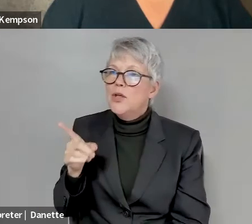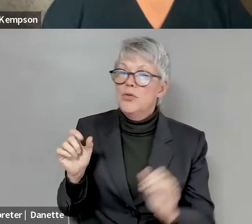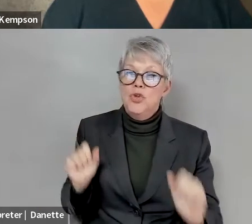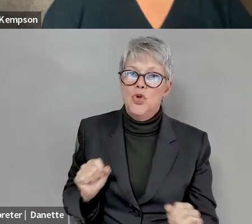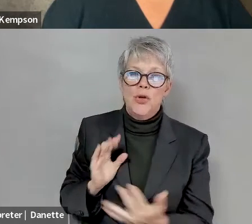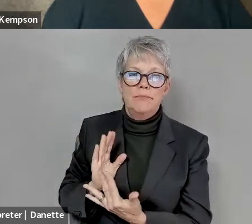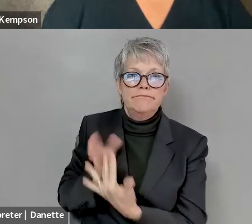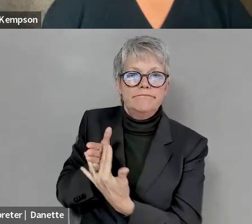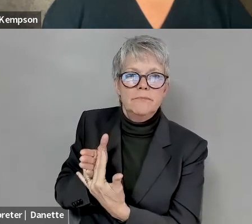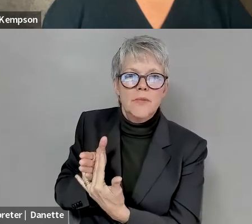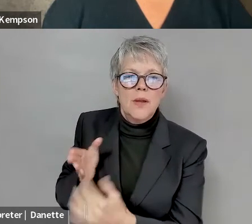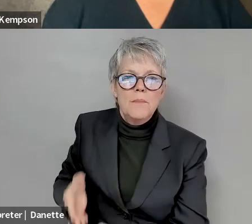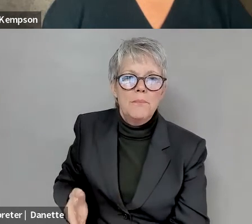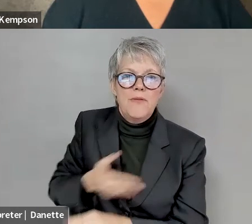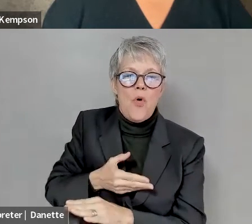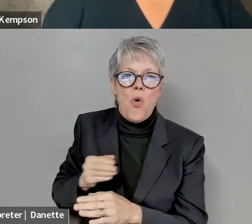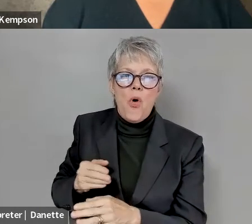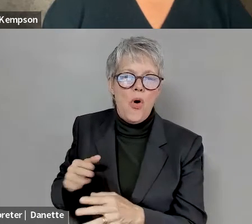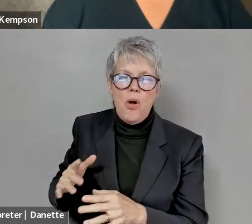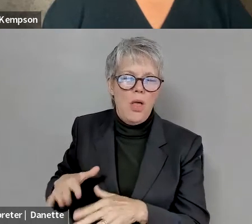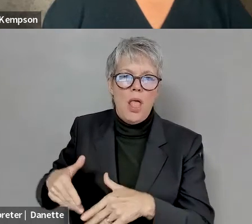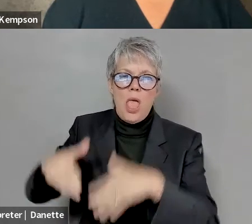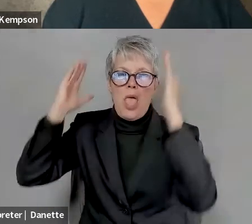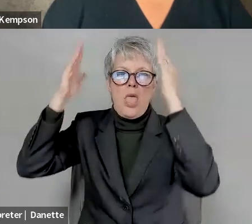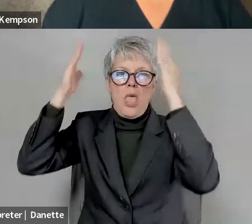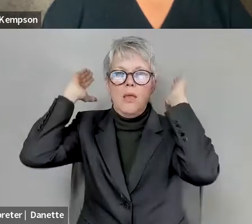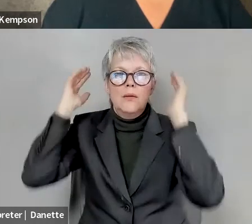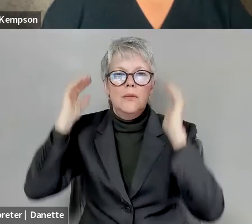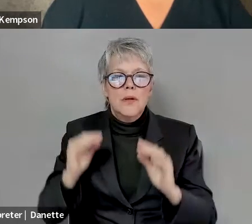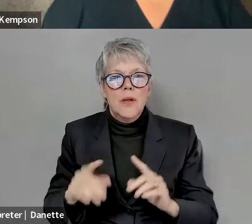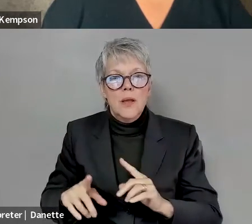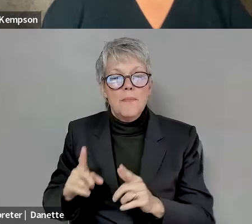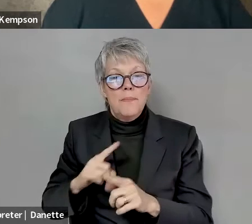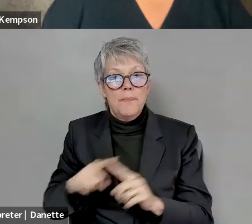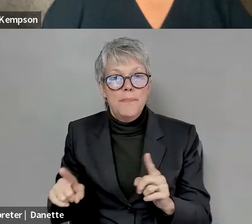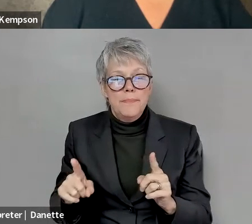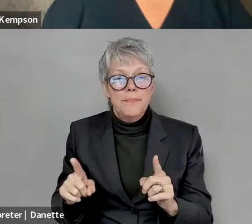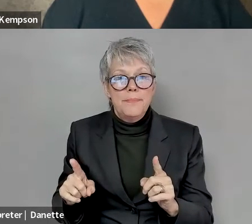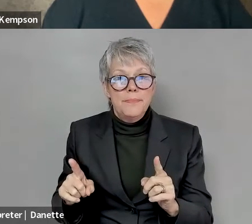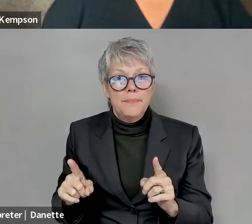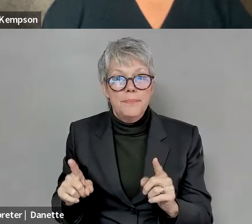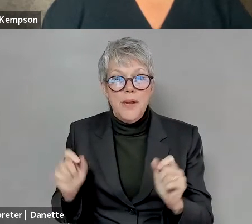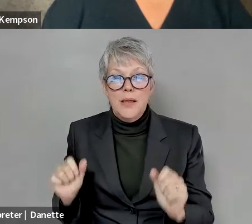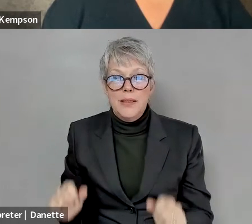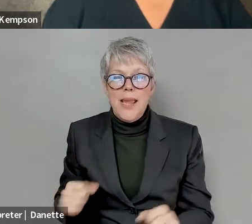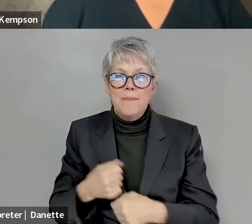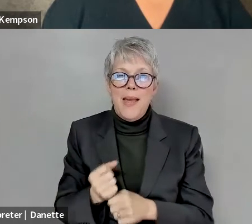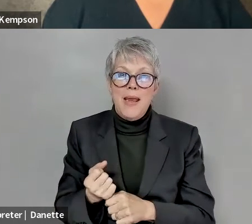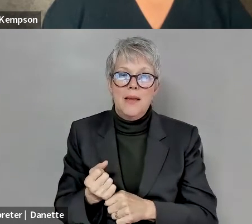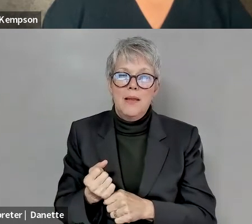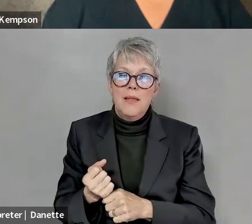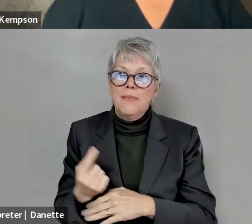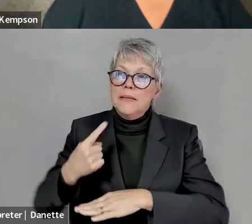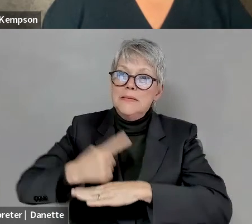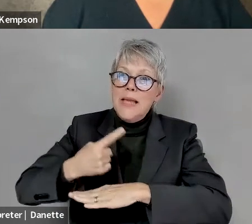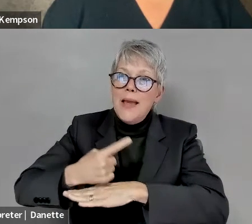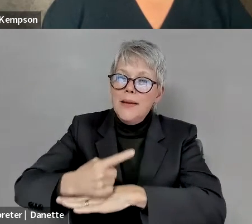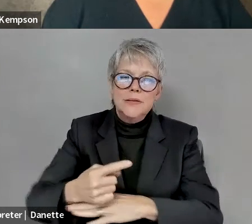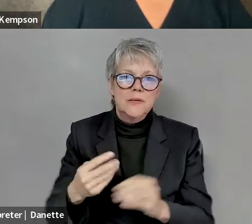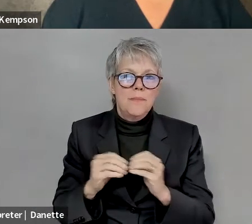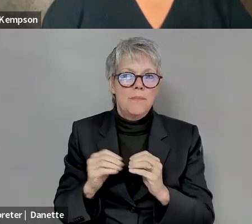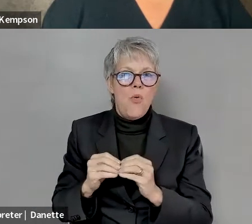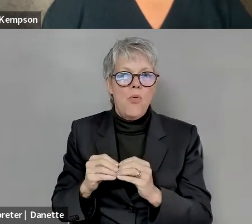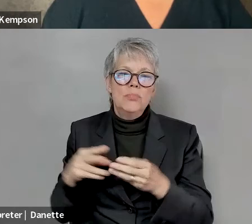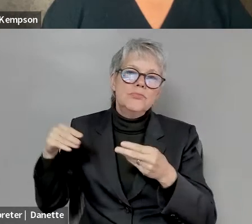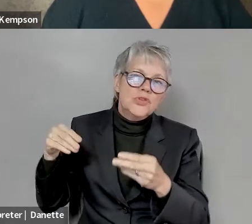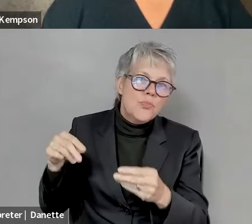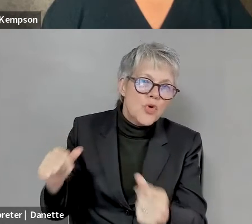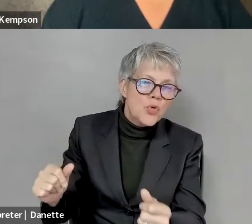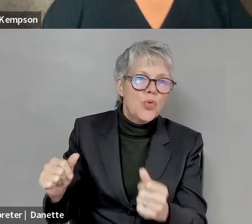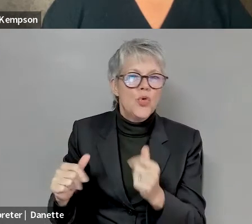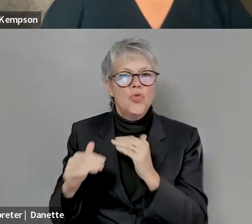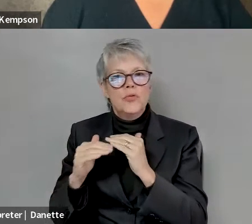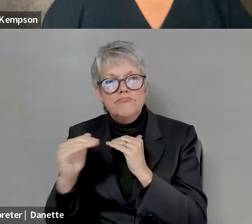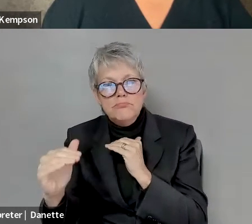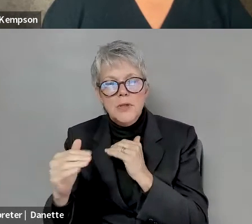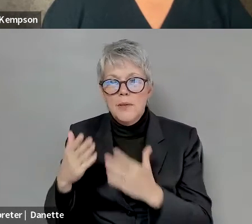Michael Smith: becomes more than it should, and it it. It can just make the the days go by a little smoother, or you know, maybe you find common interest, that